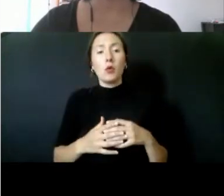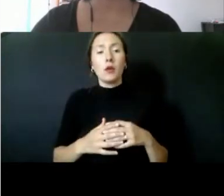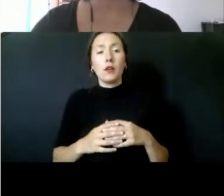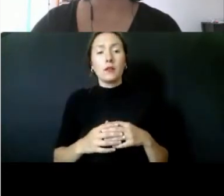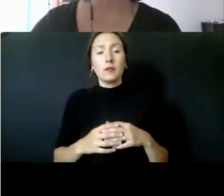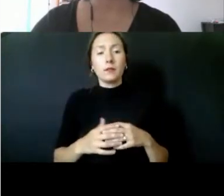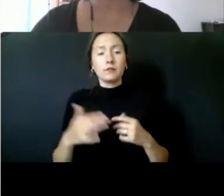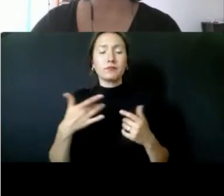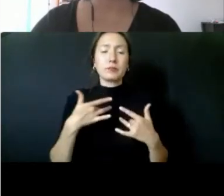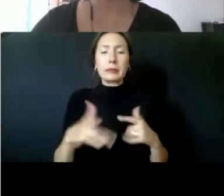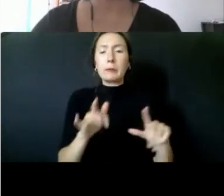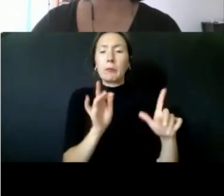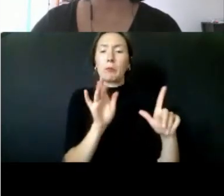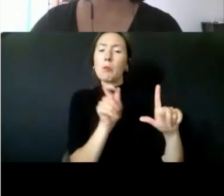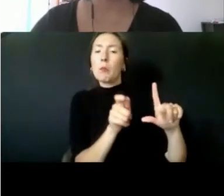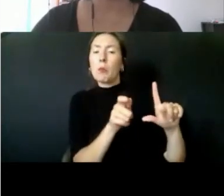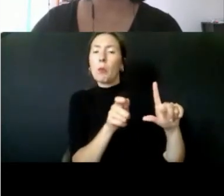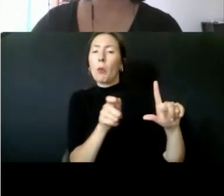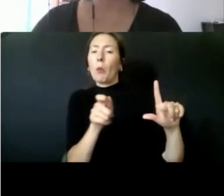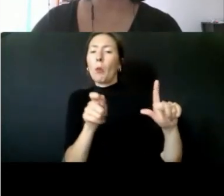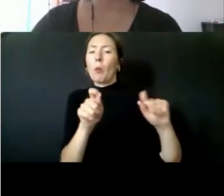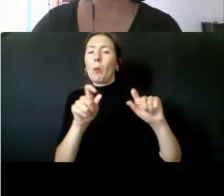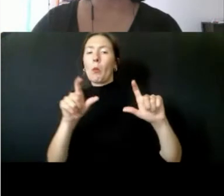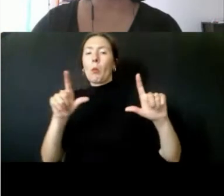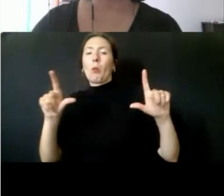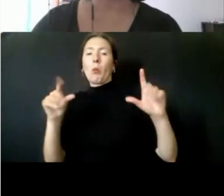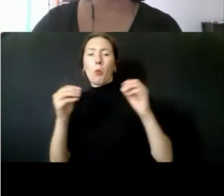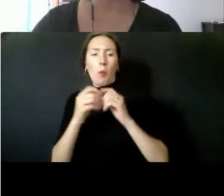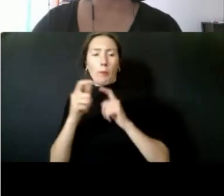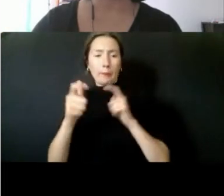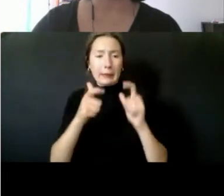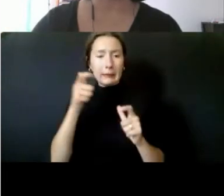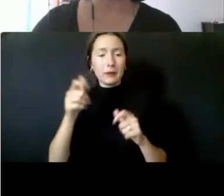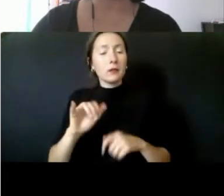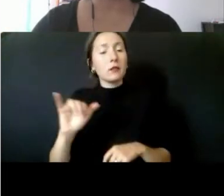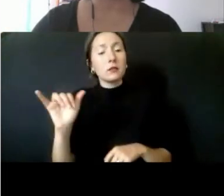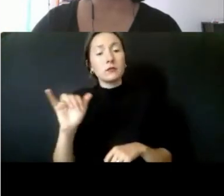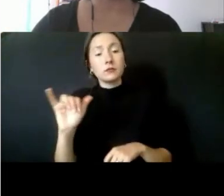you can also make everything bigger and make everything brighter but one of the things that